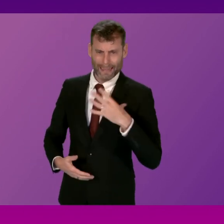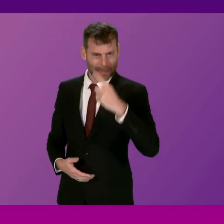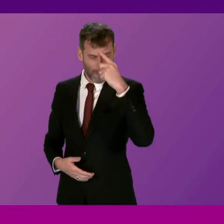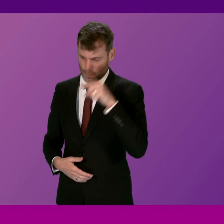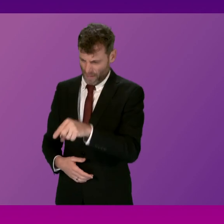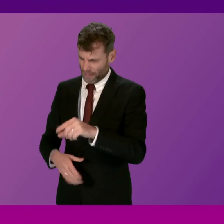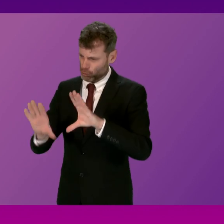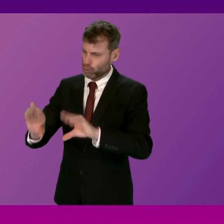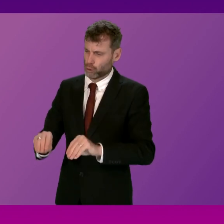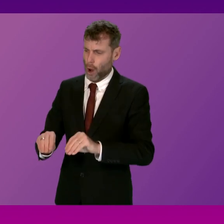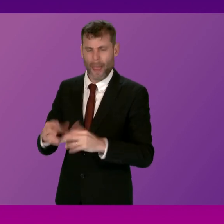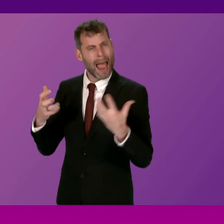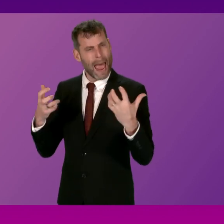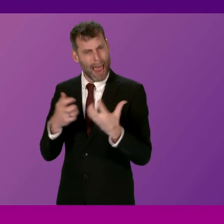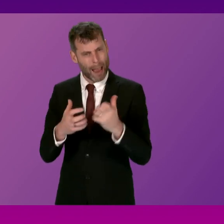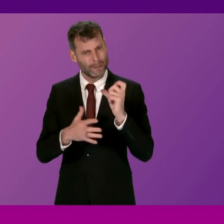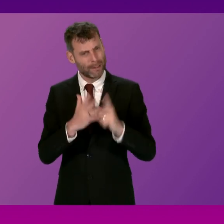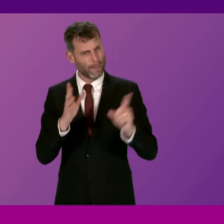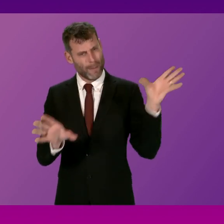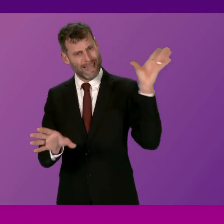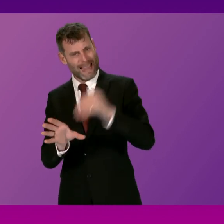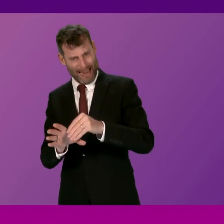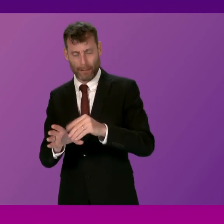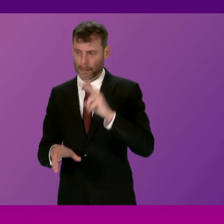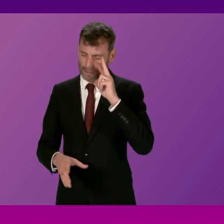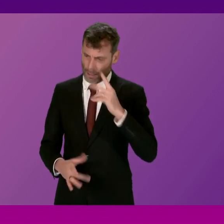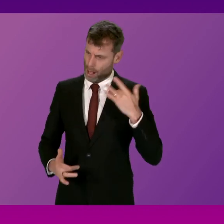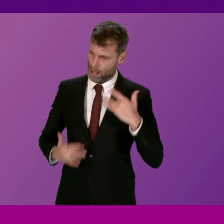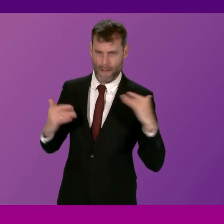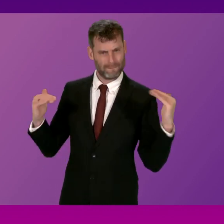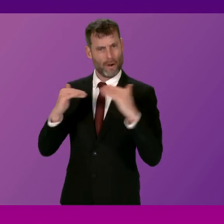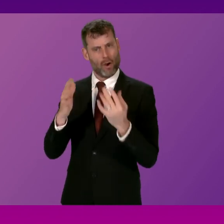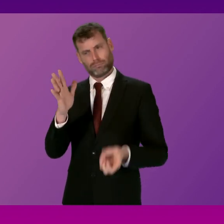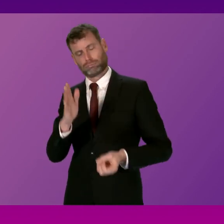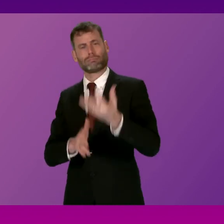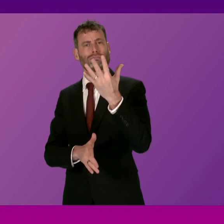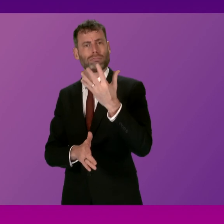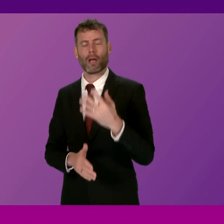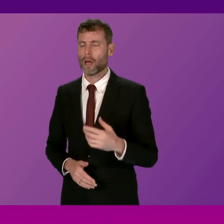prosper and achieve their potential; and not by act of either omission or commission to